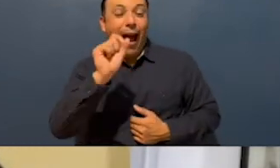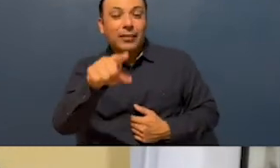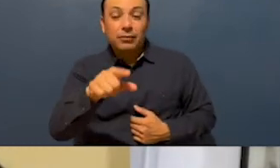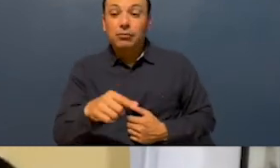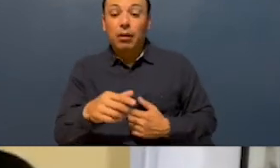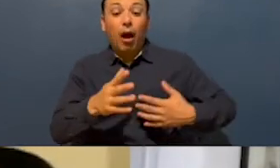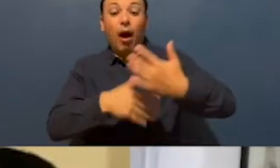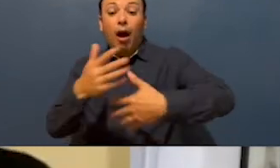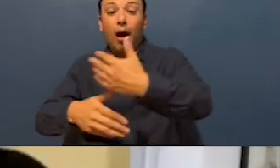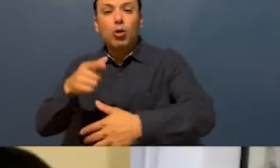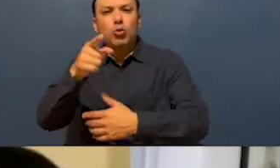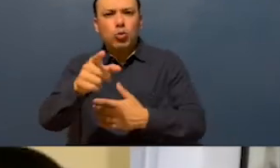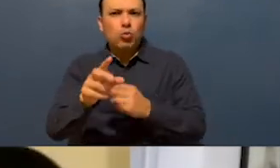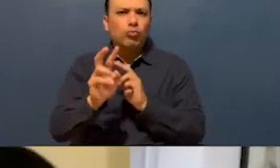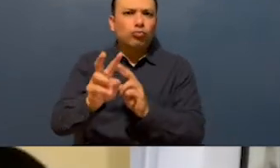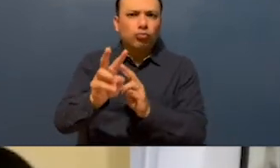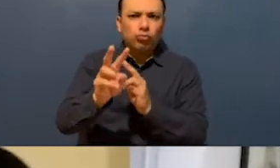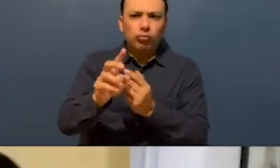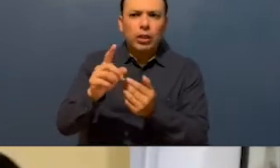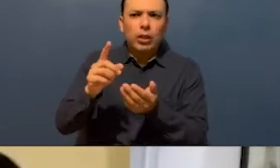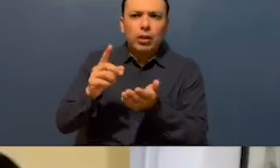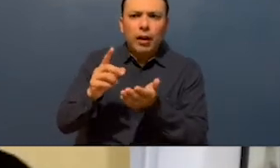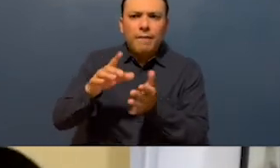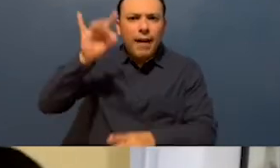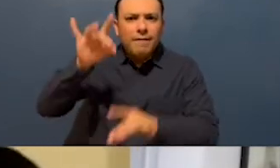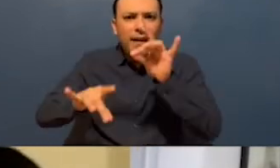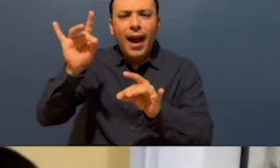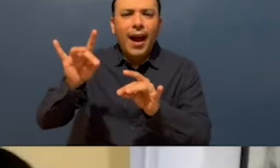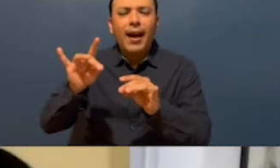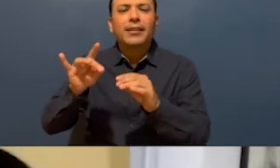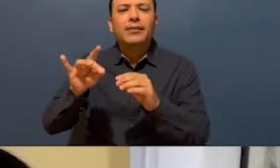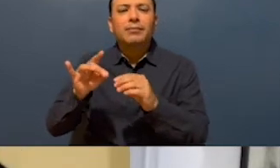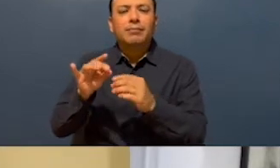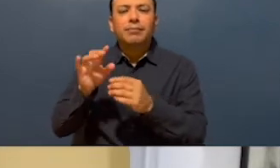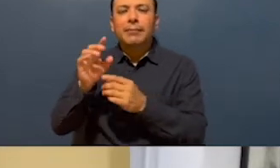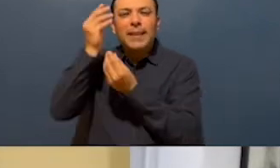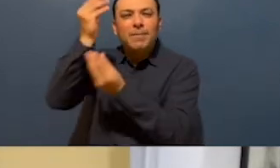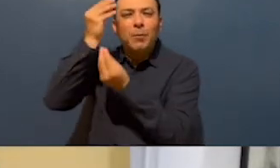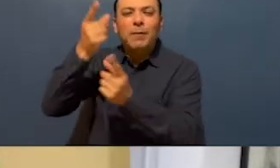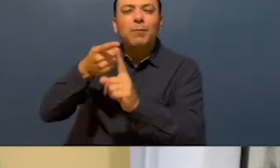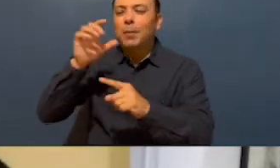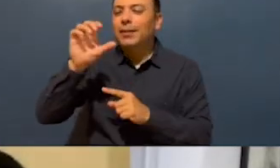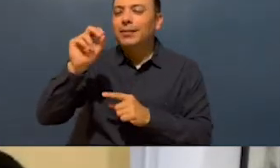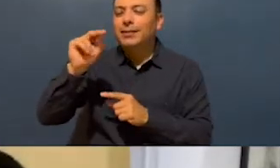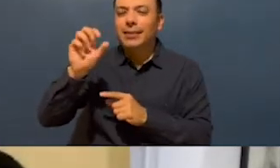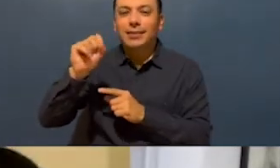are you hoping to witness as we get information from the Census, and how do you think that could